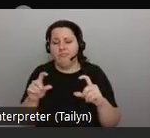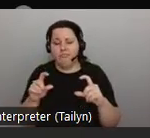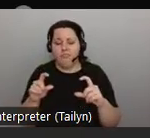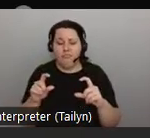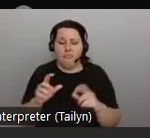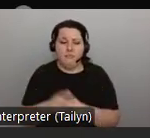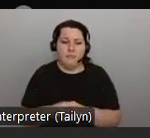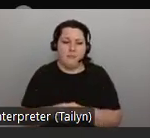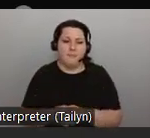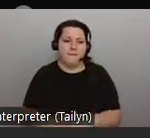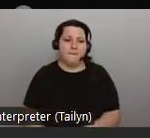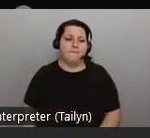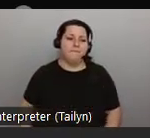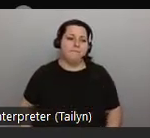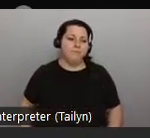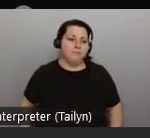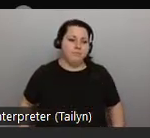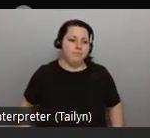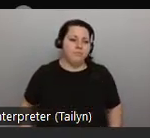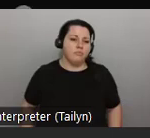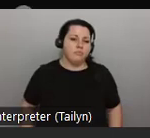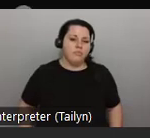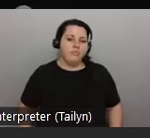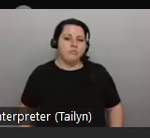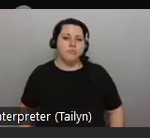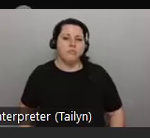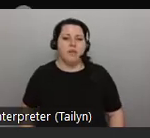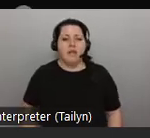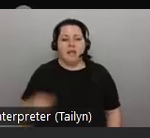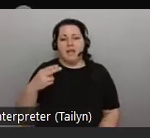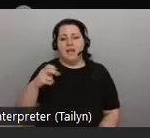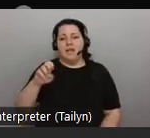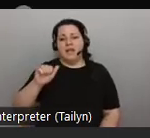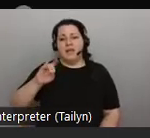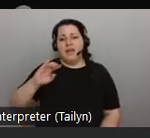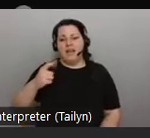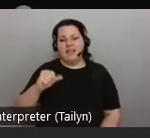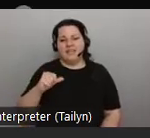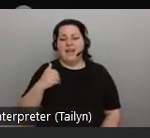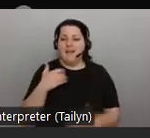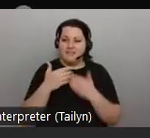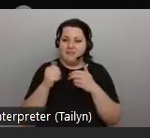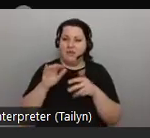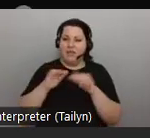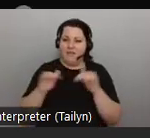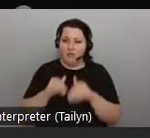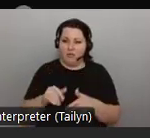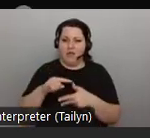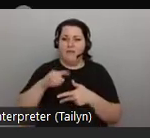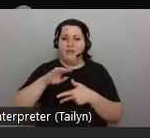headings, so you might need to put a subheading underneath it that's ask is heading for users.